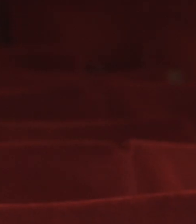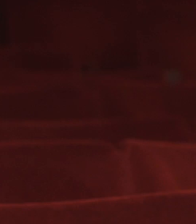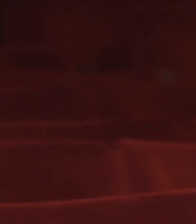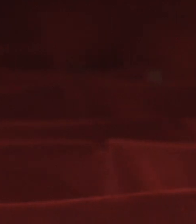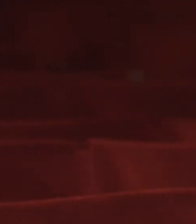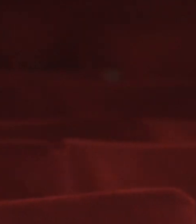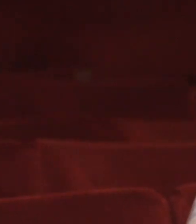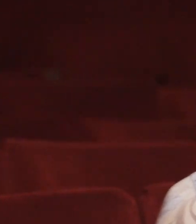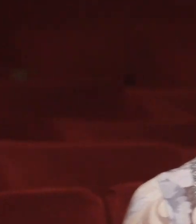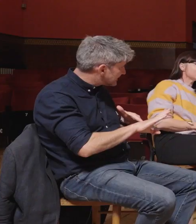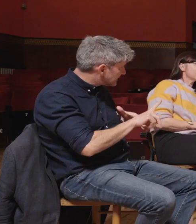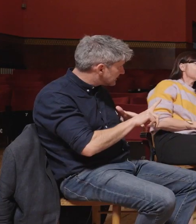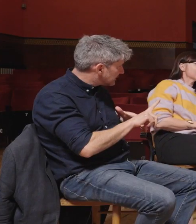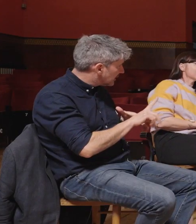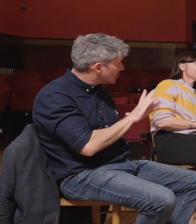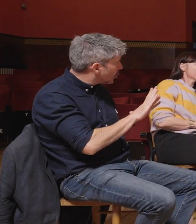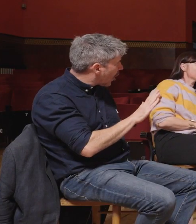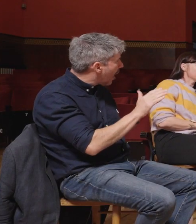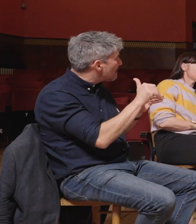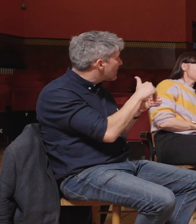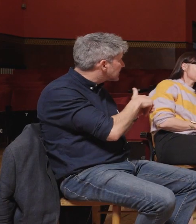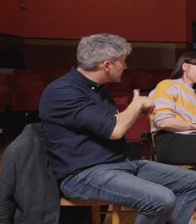rather than participating in other people's.